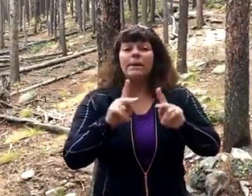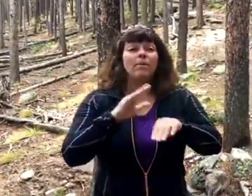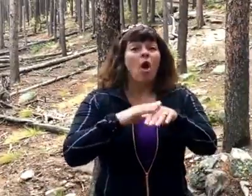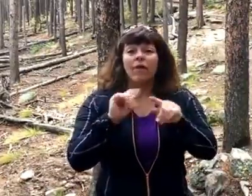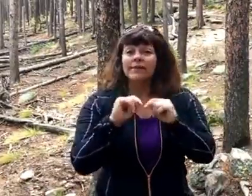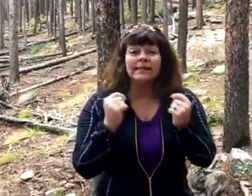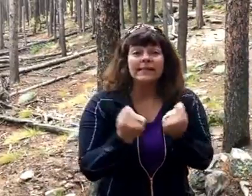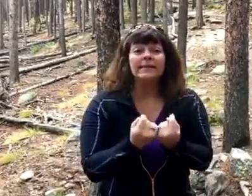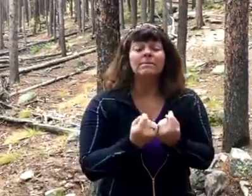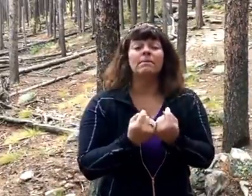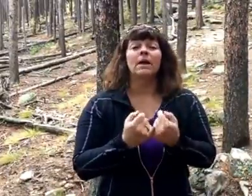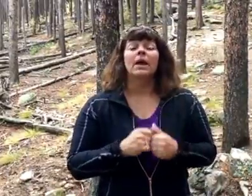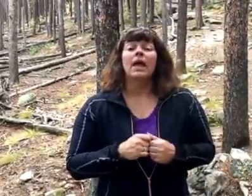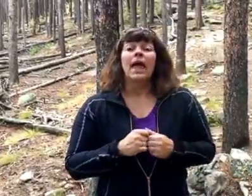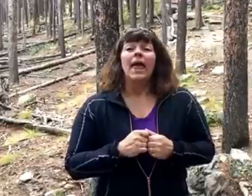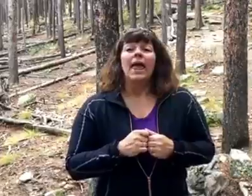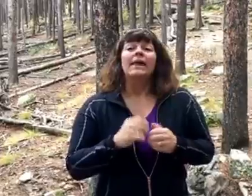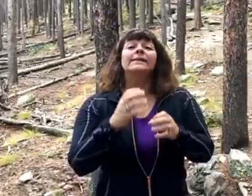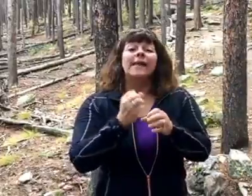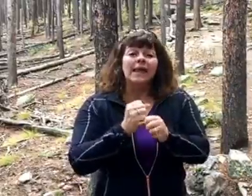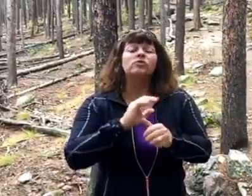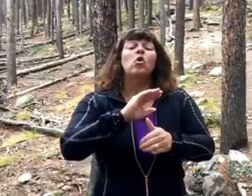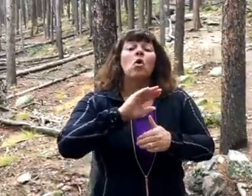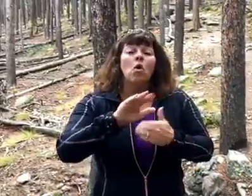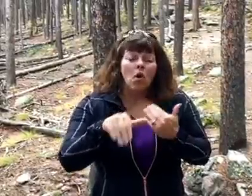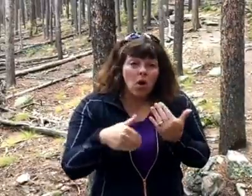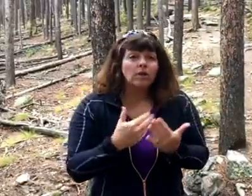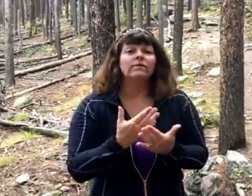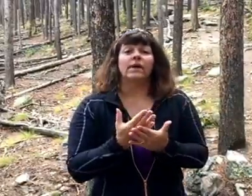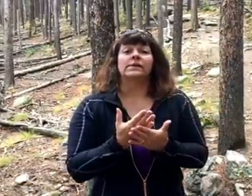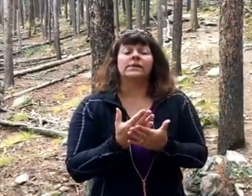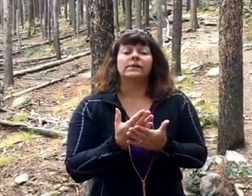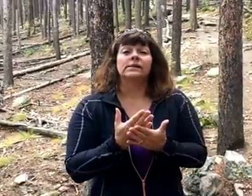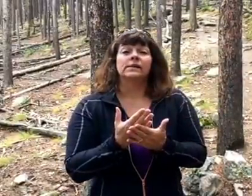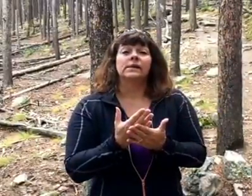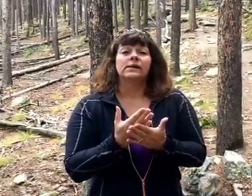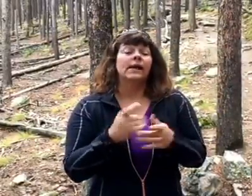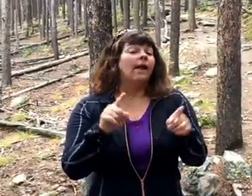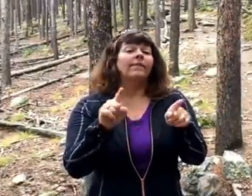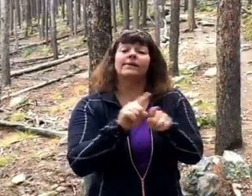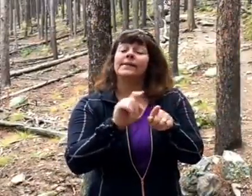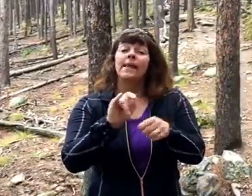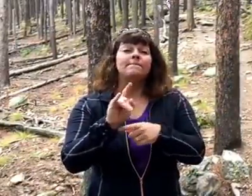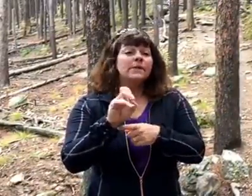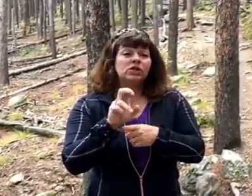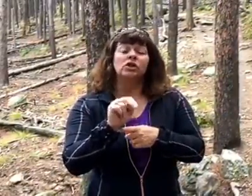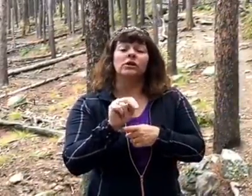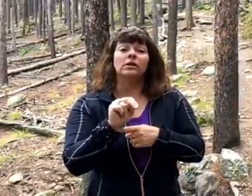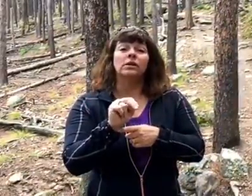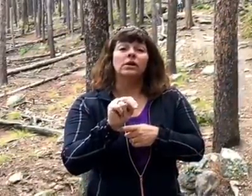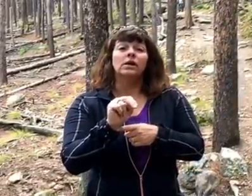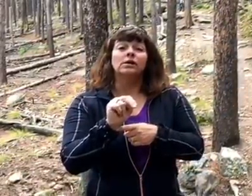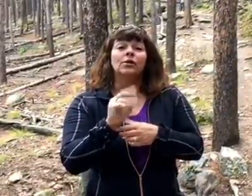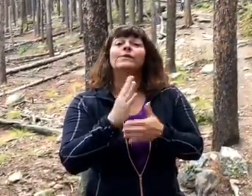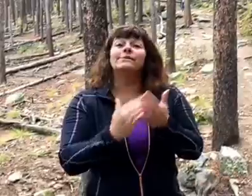people on the team and it takes all of us to have that same mission so that's